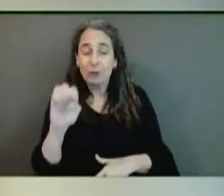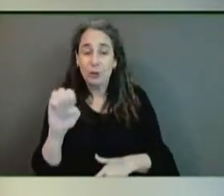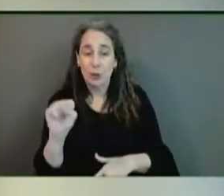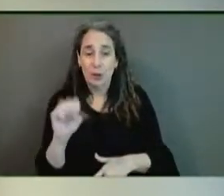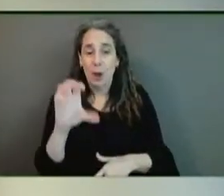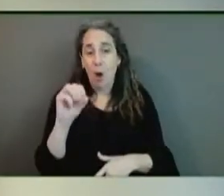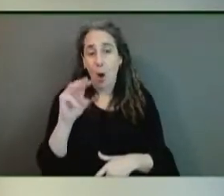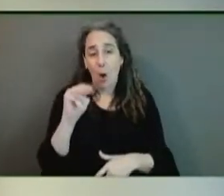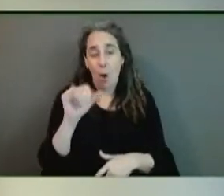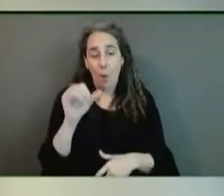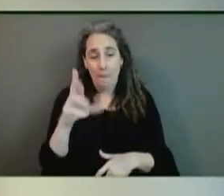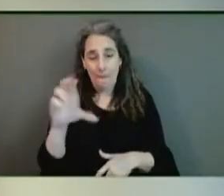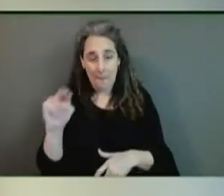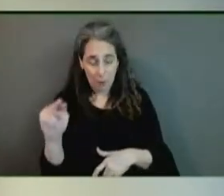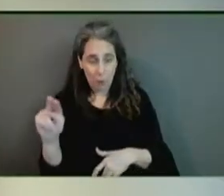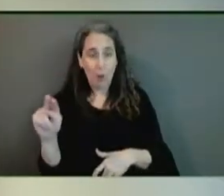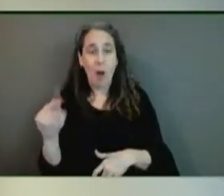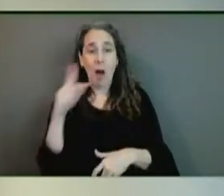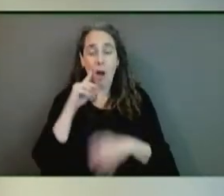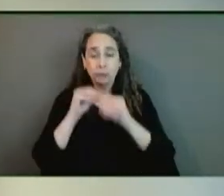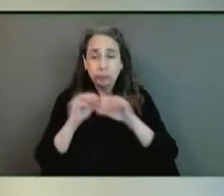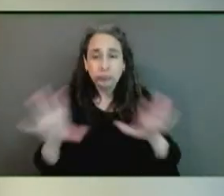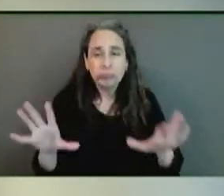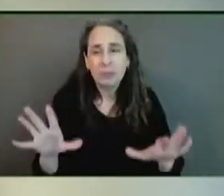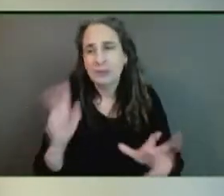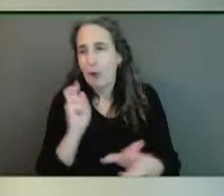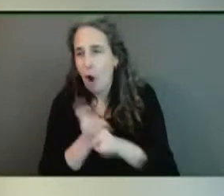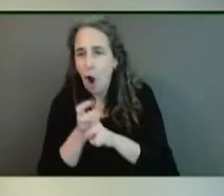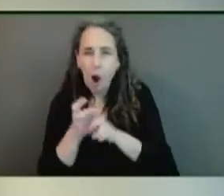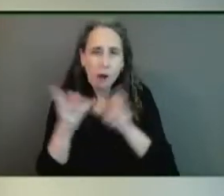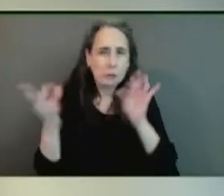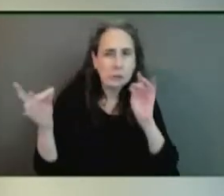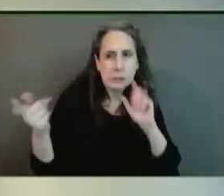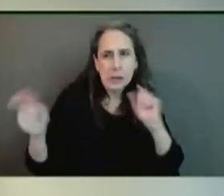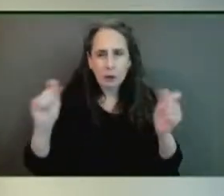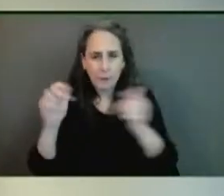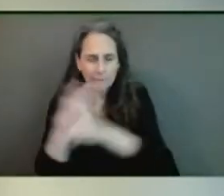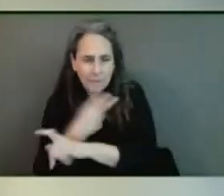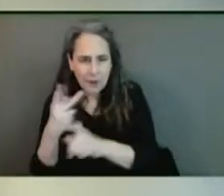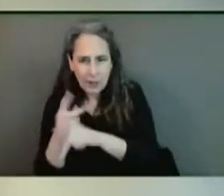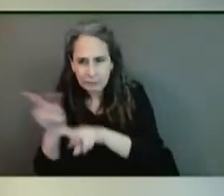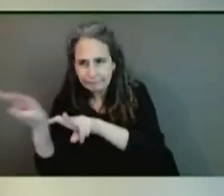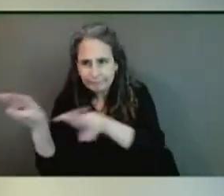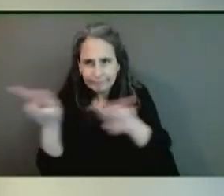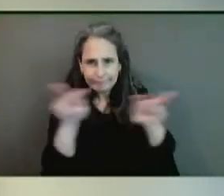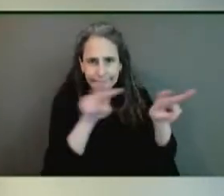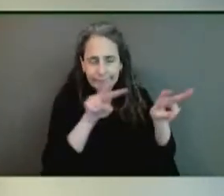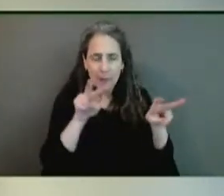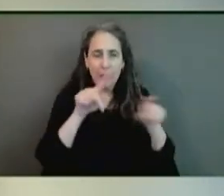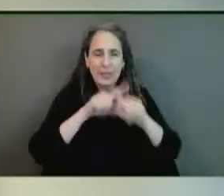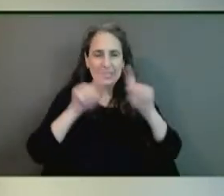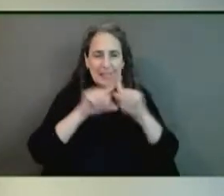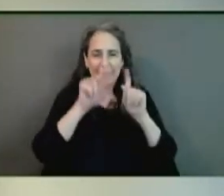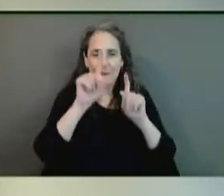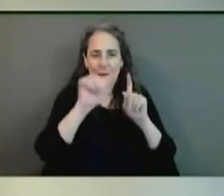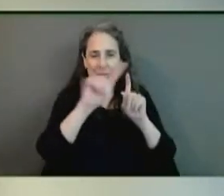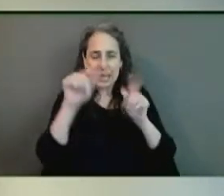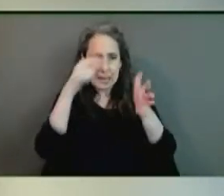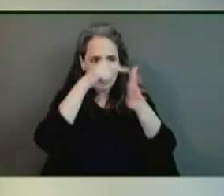infection rates. We know that there's omicron vary and is very enigmatic is very tricky. And